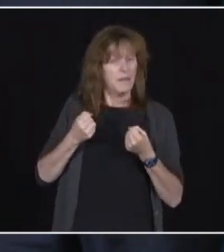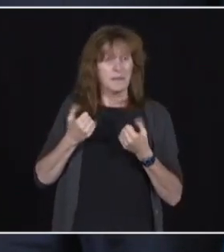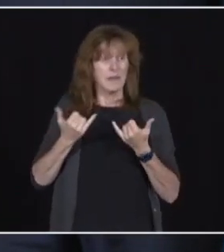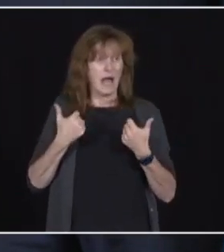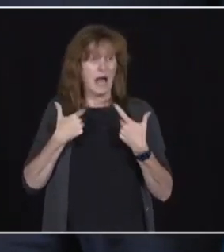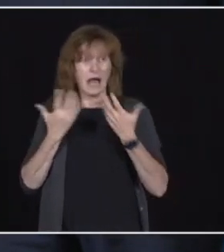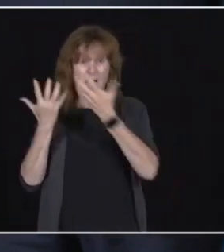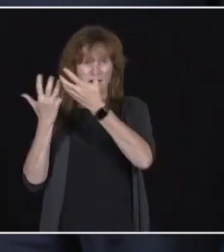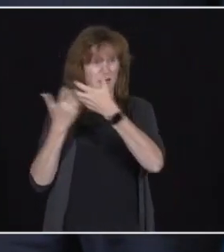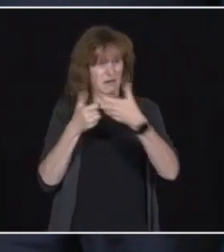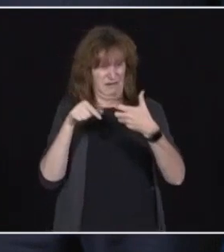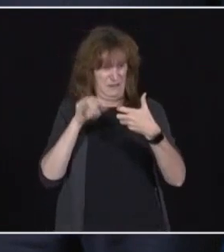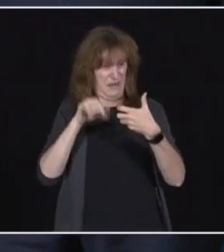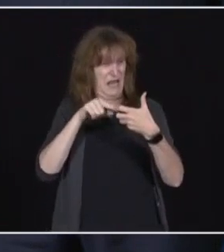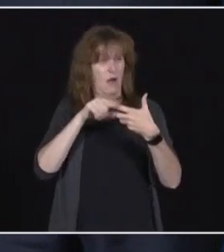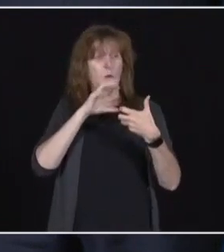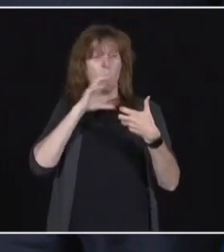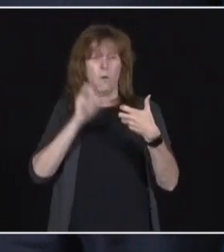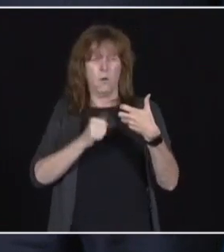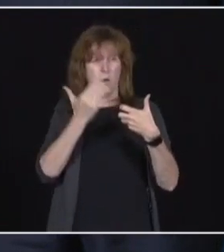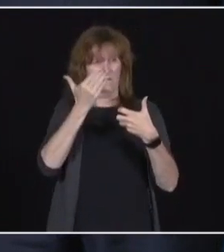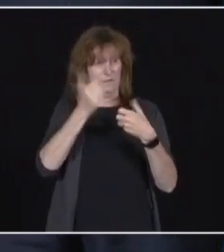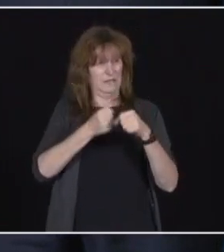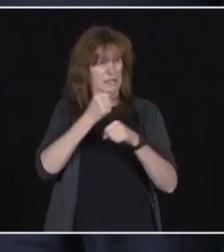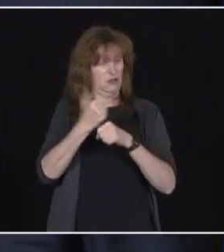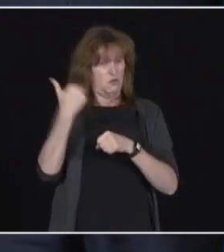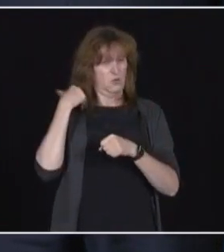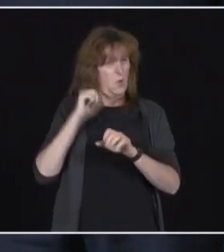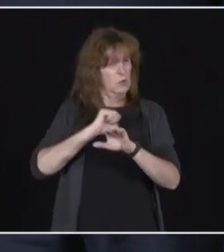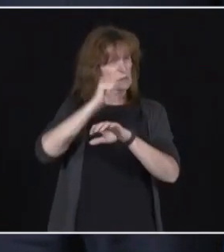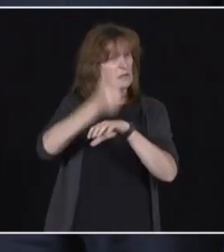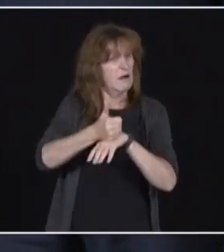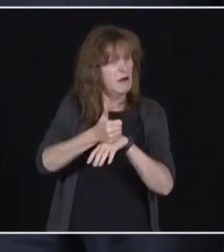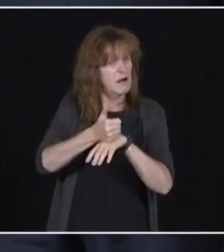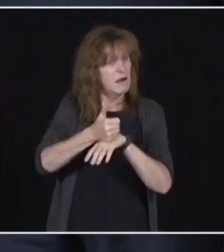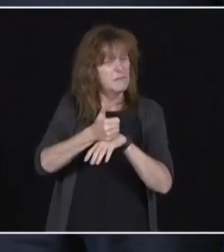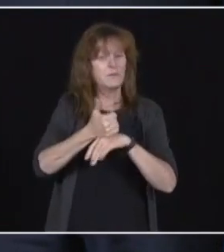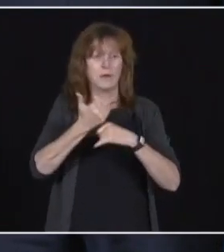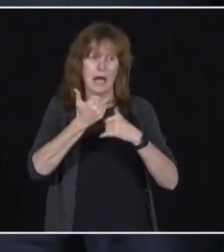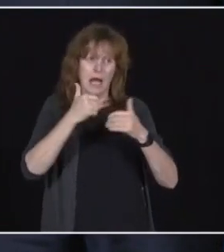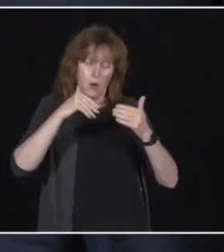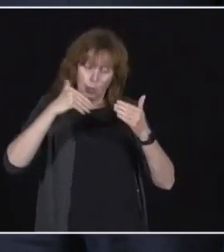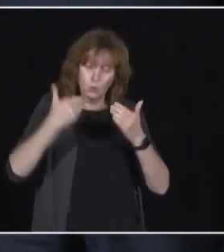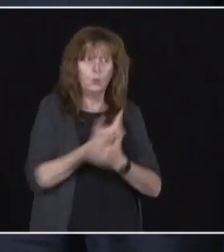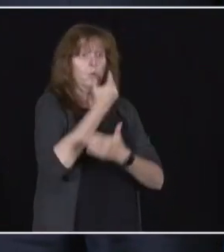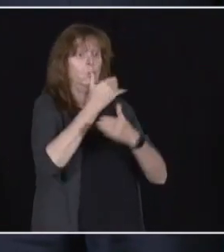We are replacing the integrated public health information system introduced 15 years ago, with a new custom-built case and contact